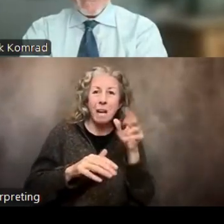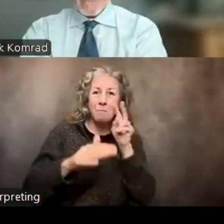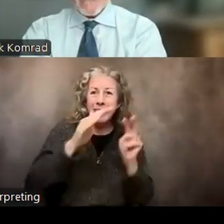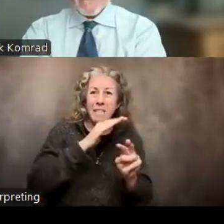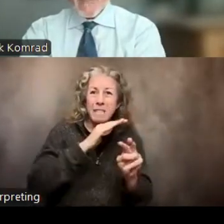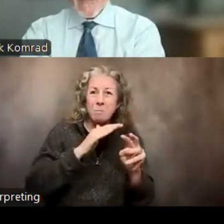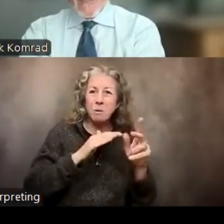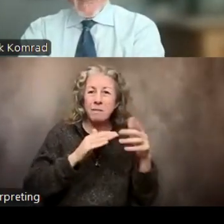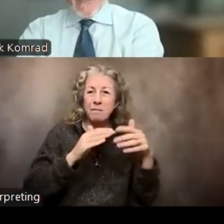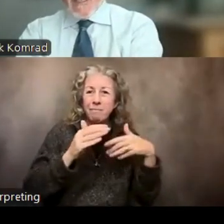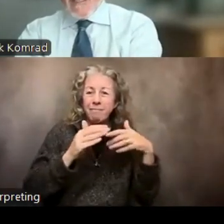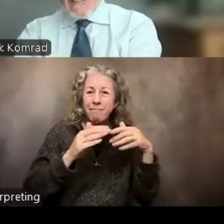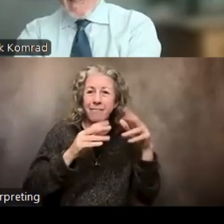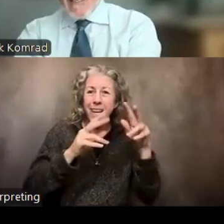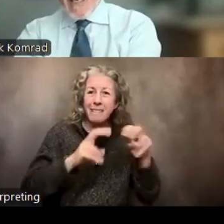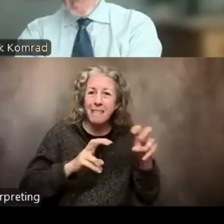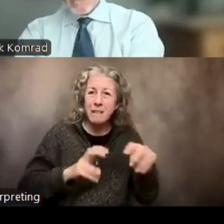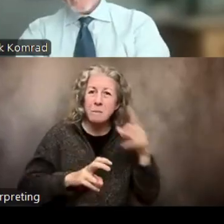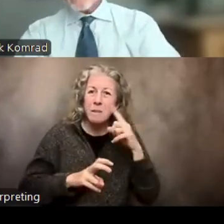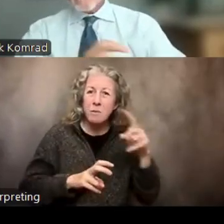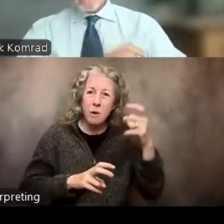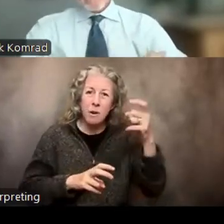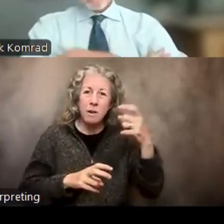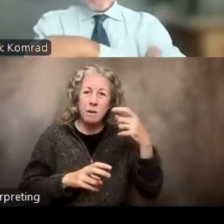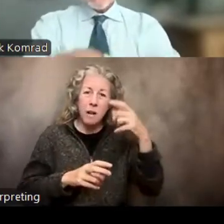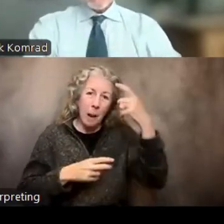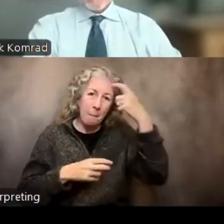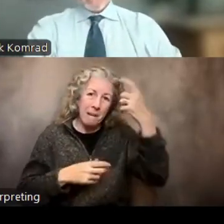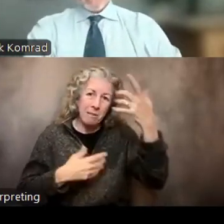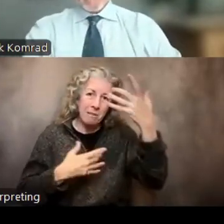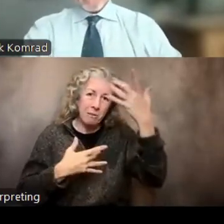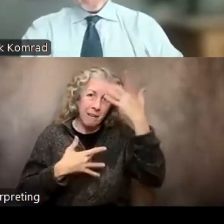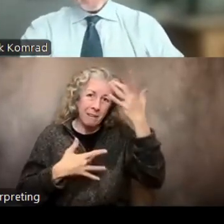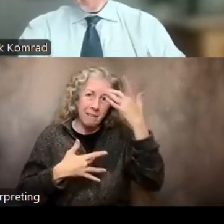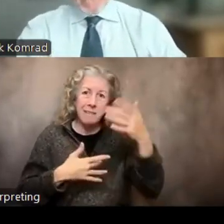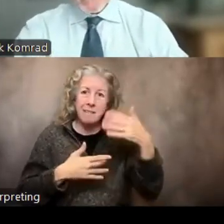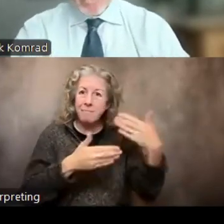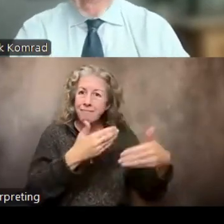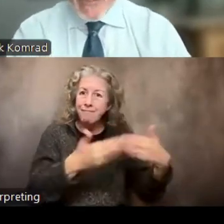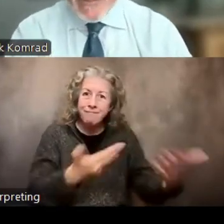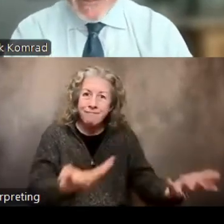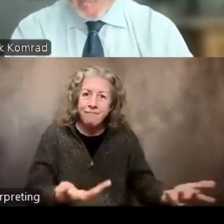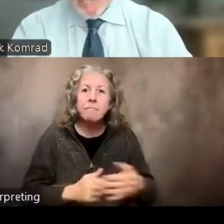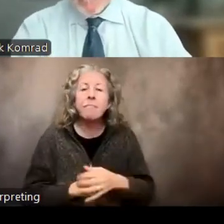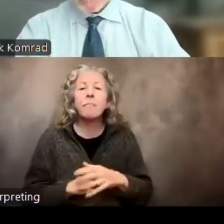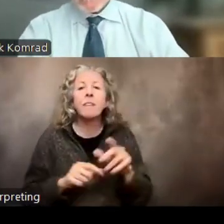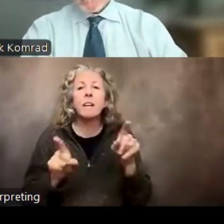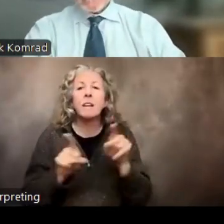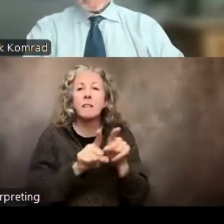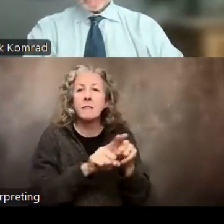illness. Then another issue with psychiatric patients is